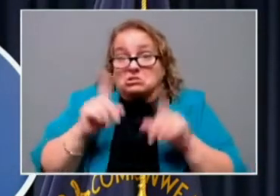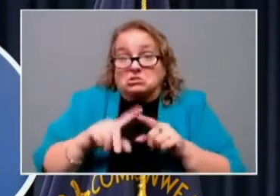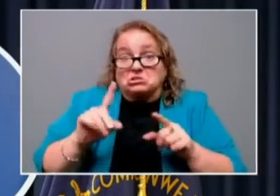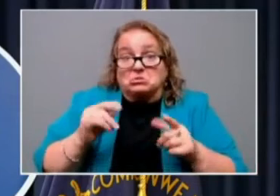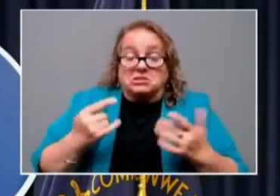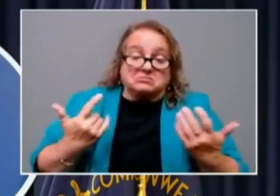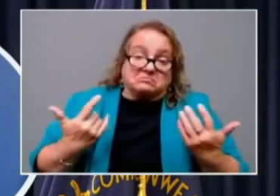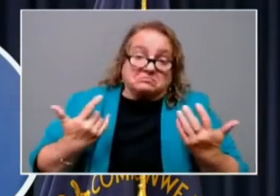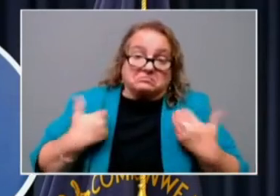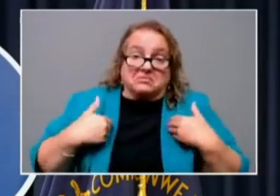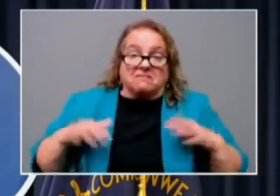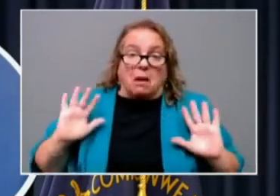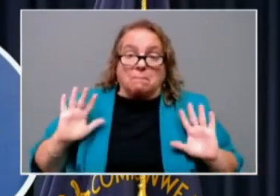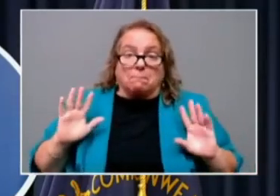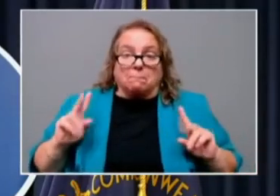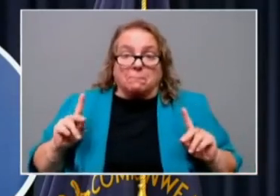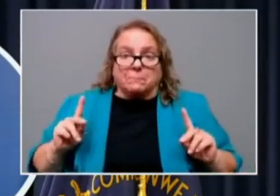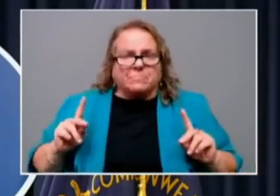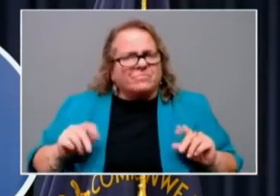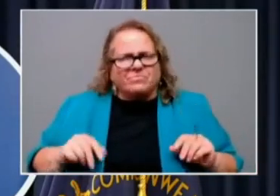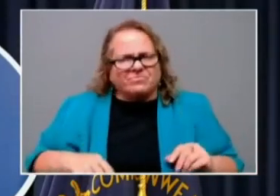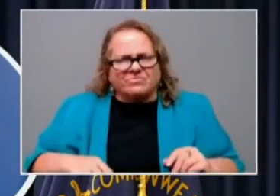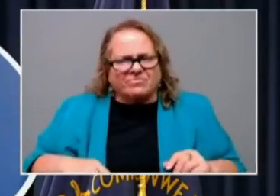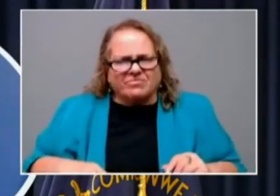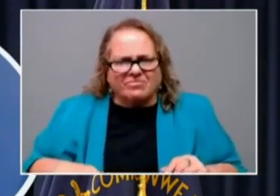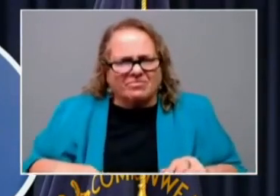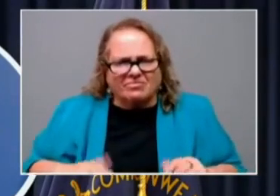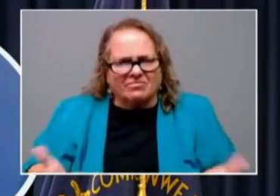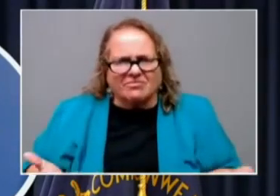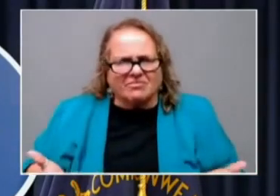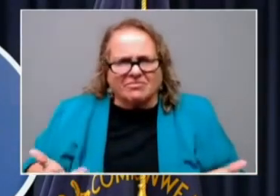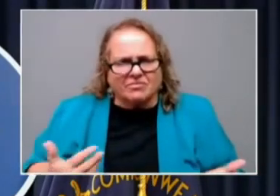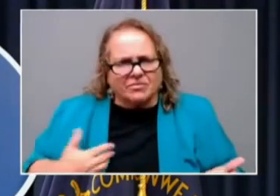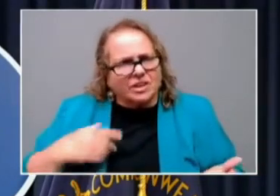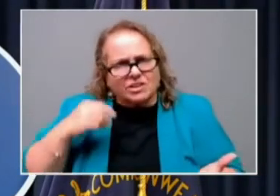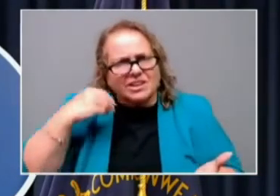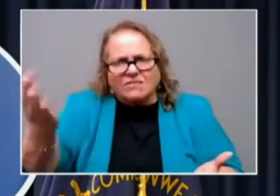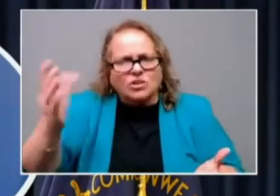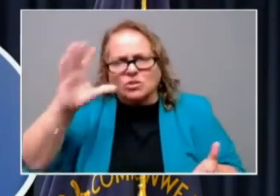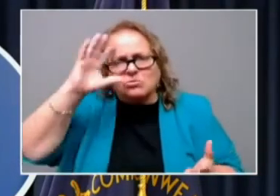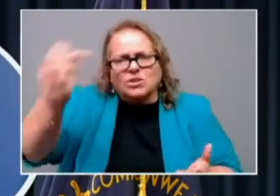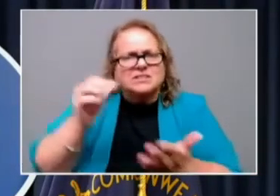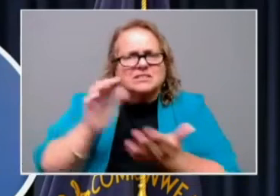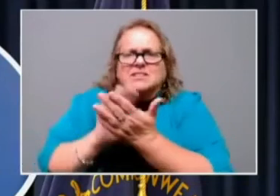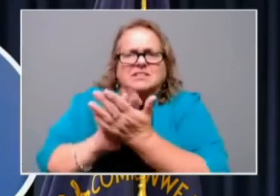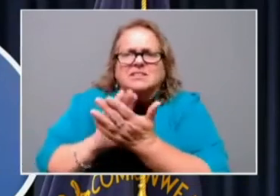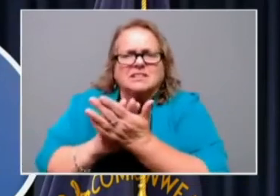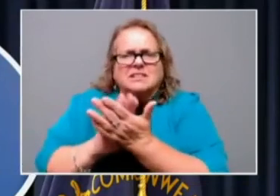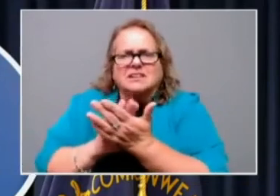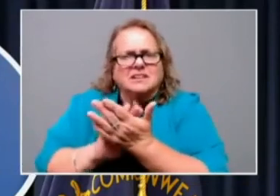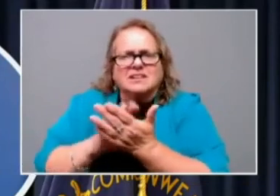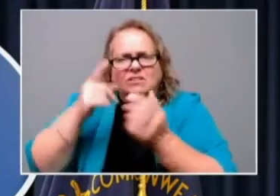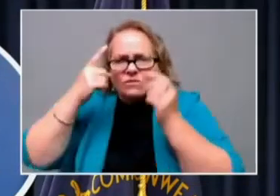give the president um uh I mean some some kudos for actually taking action